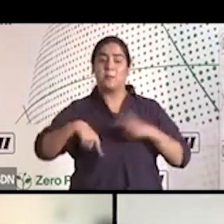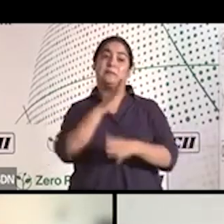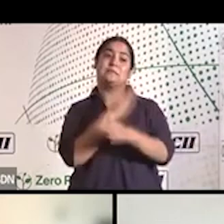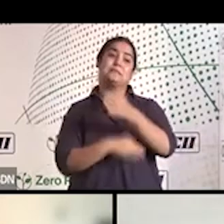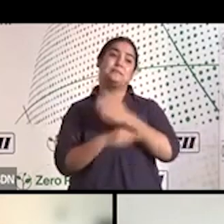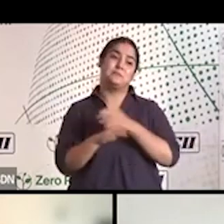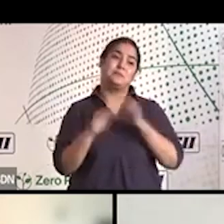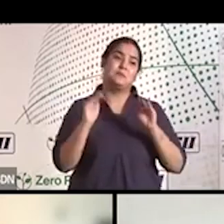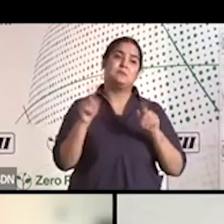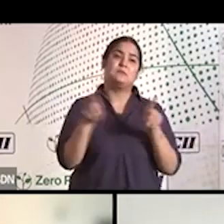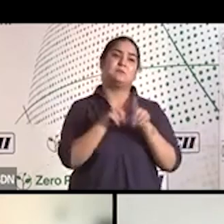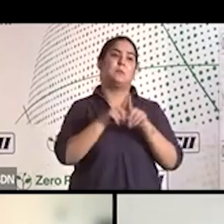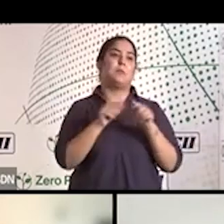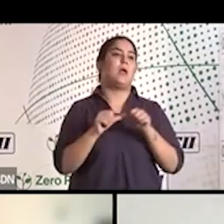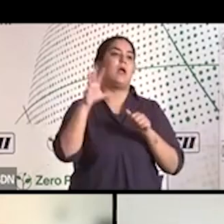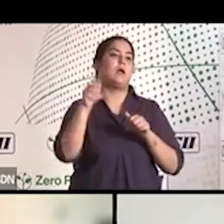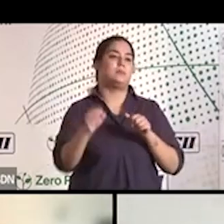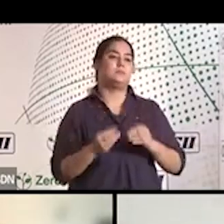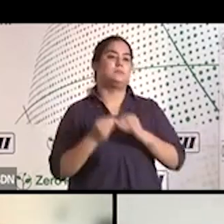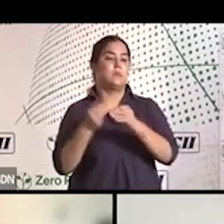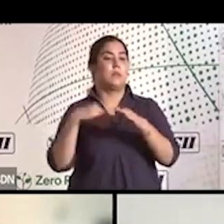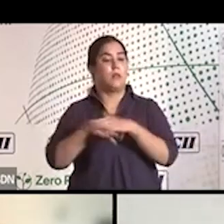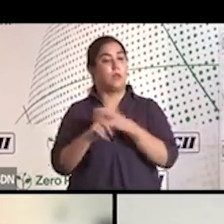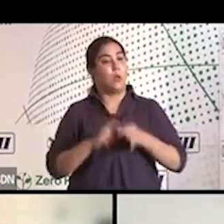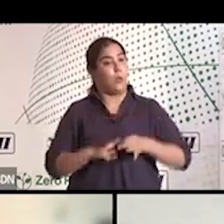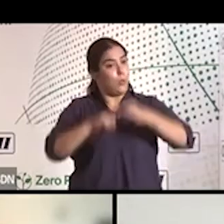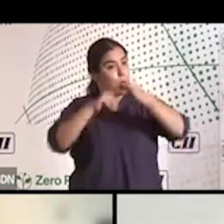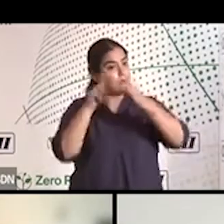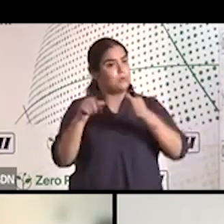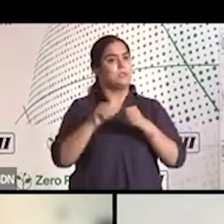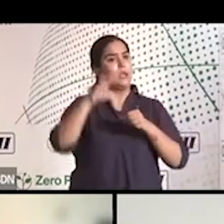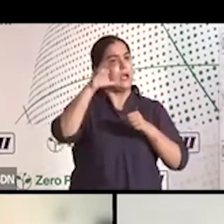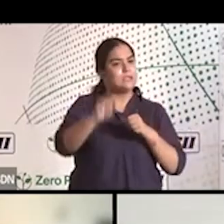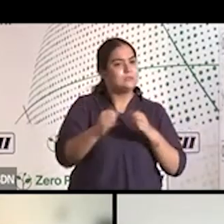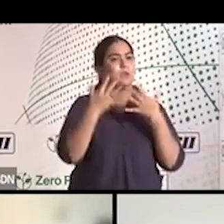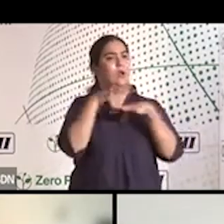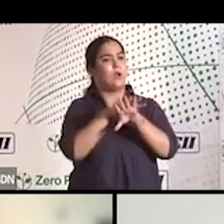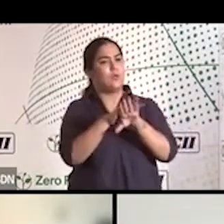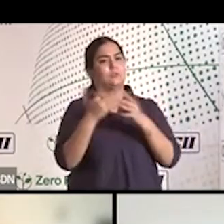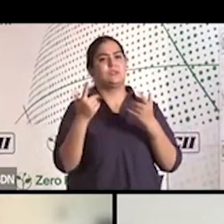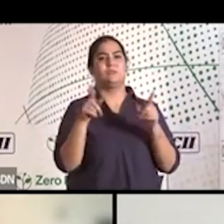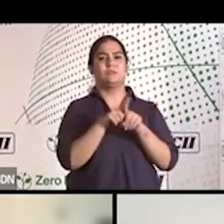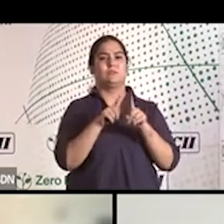to get access to quality, accessible and inclusive education in India.